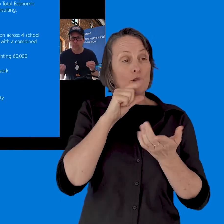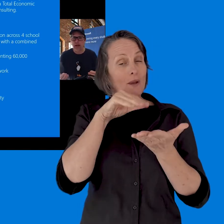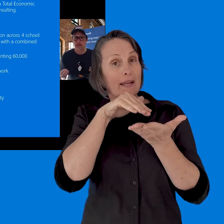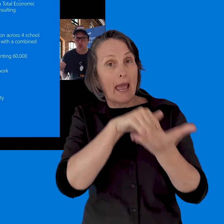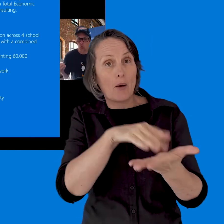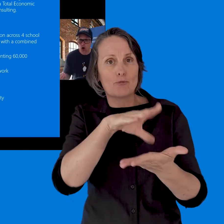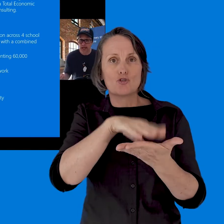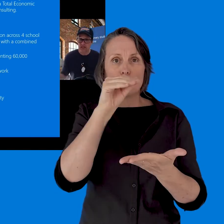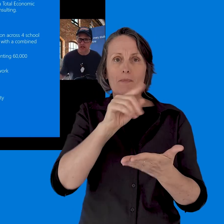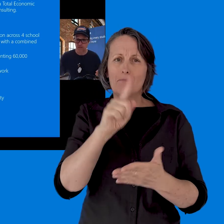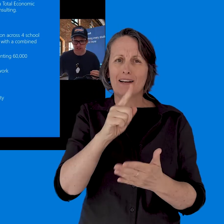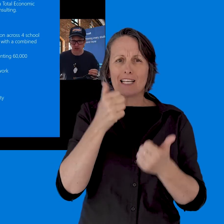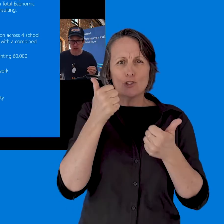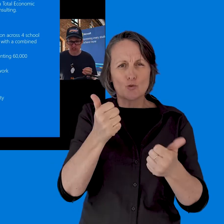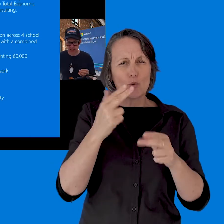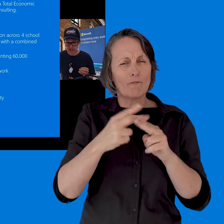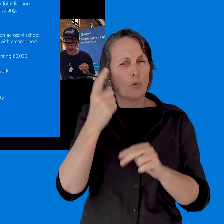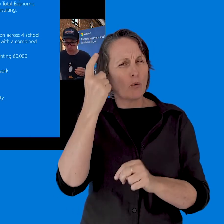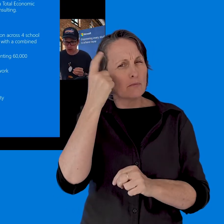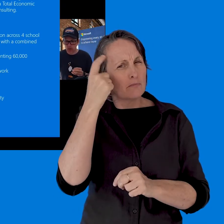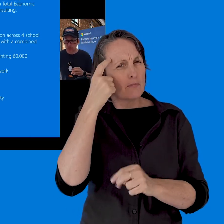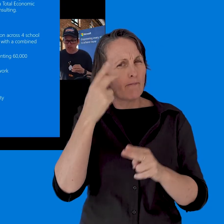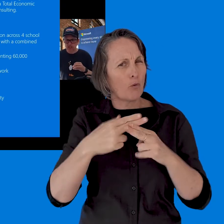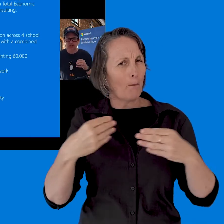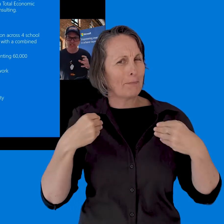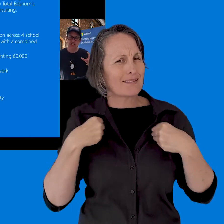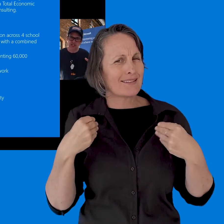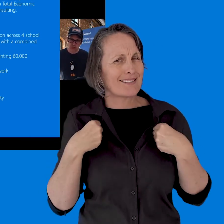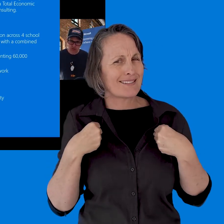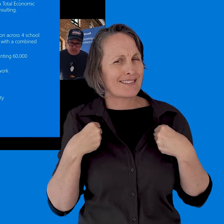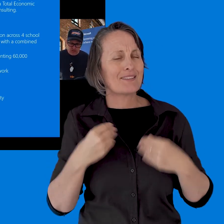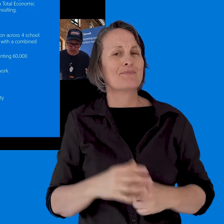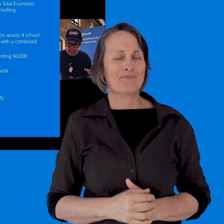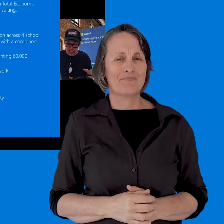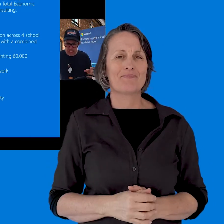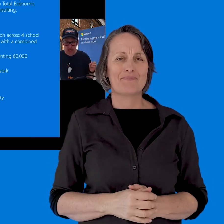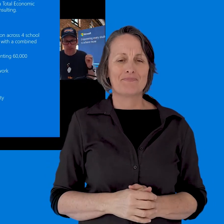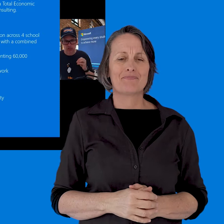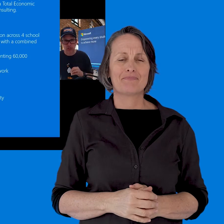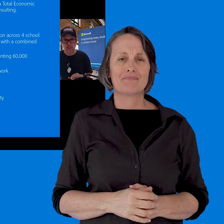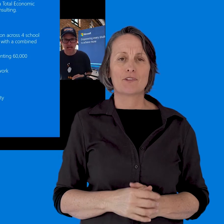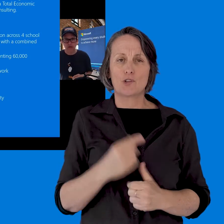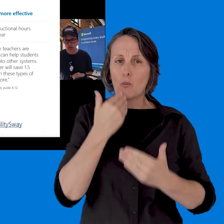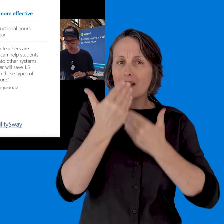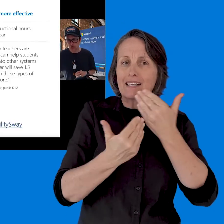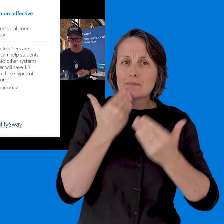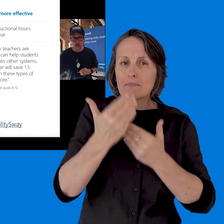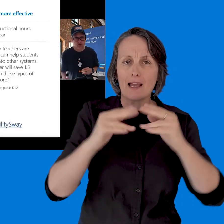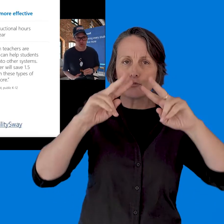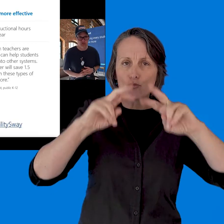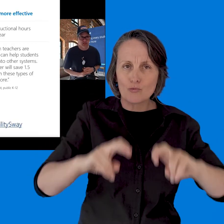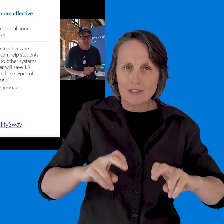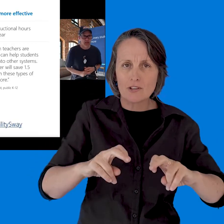It makes wise fiscal sense as well. So there's a description of the study, but you can download the full study,